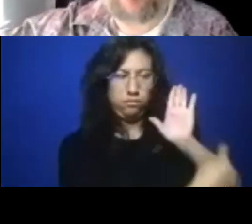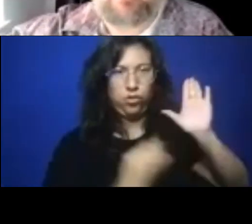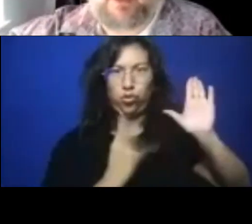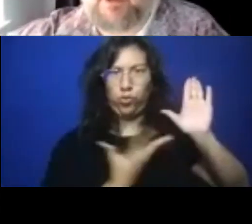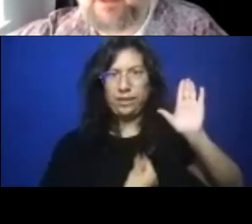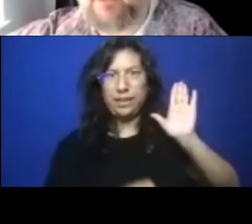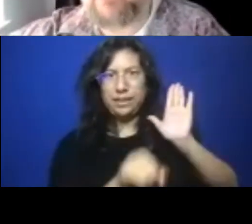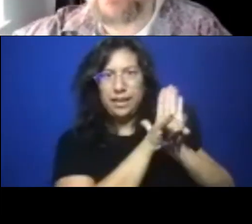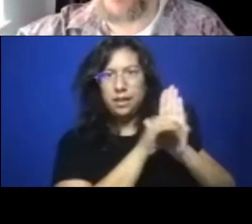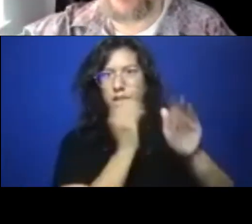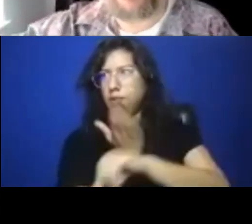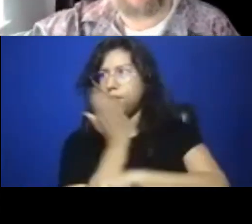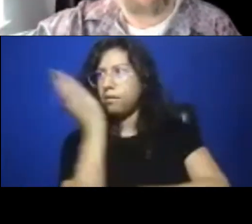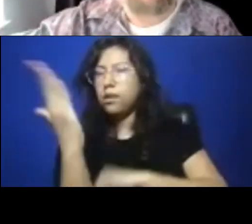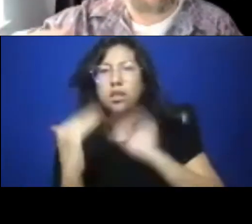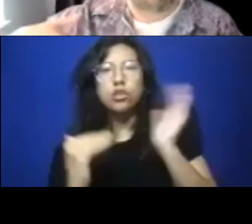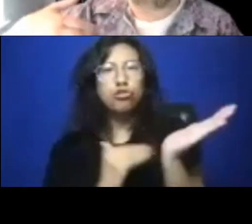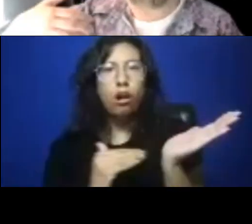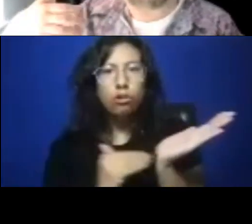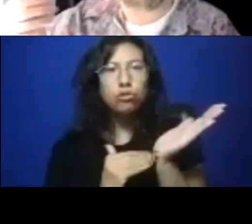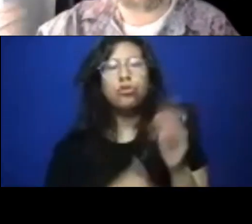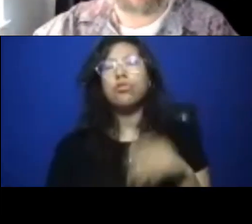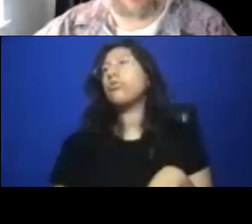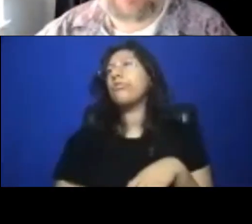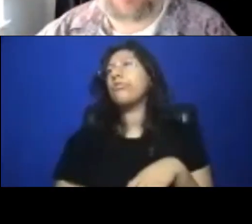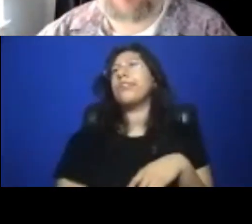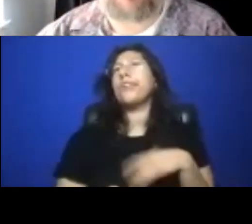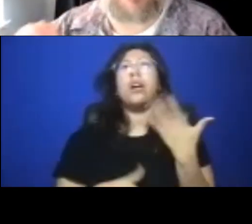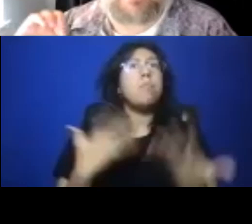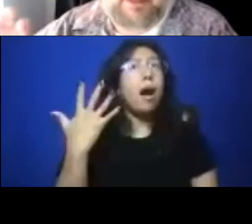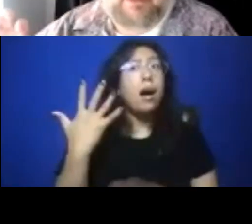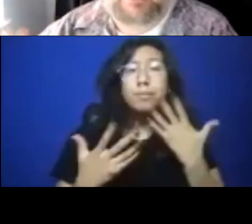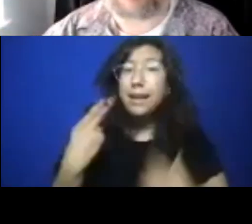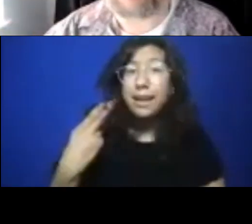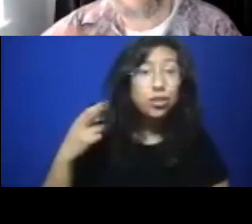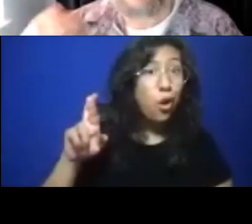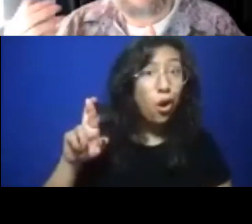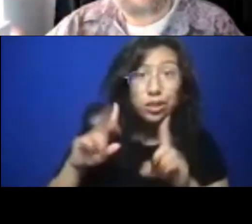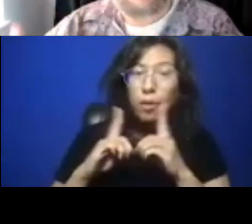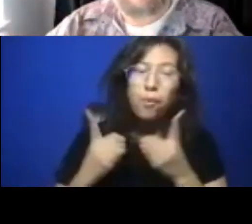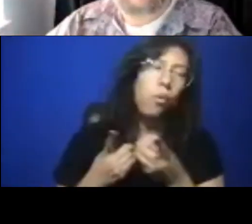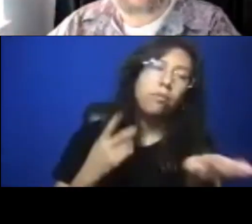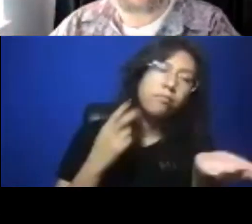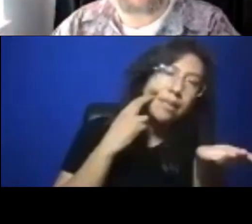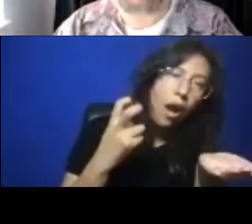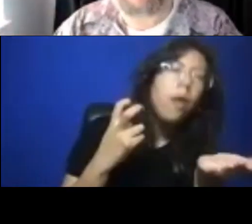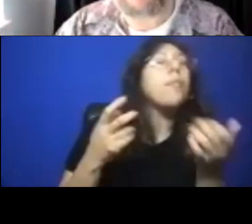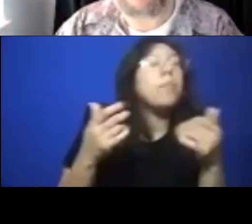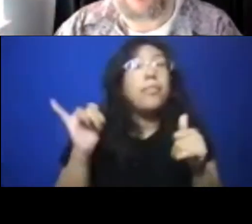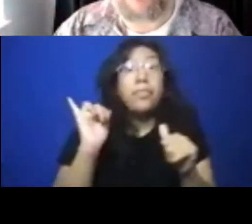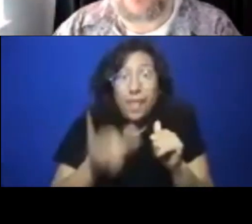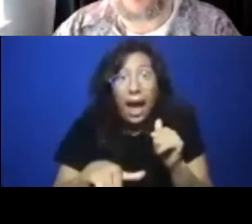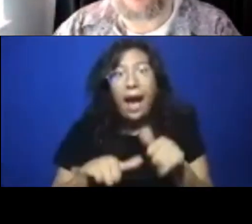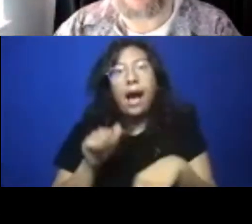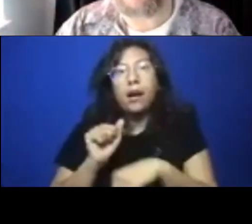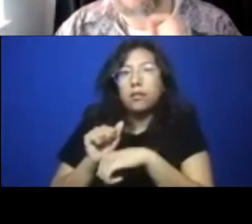to another primary care physician or possibly to an HR department, not likely, some of those things may cause some safety concerns.